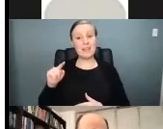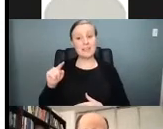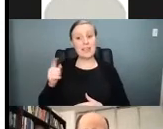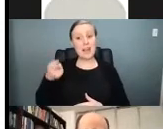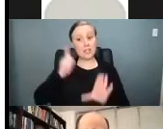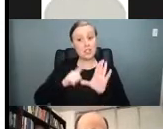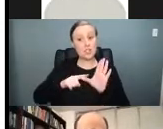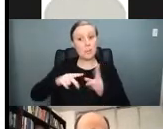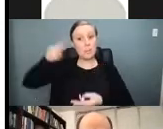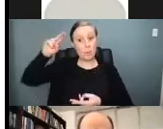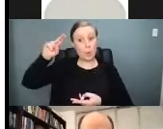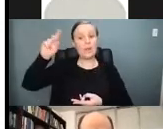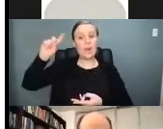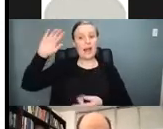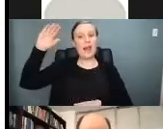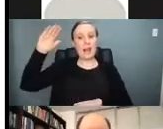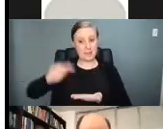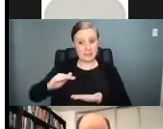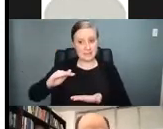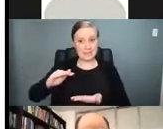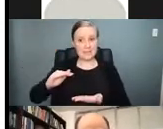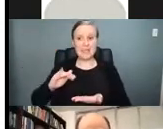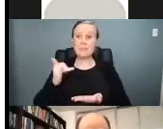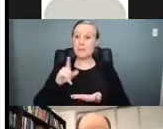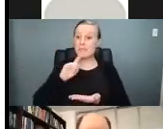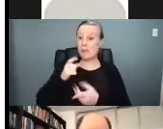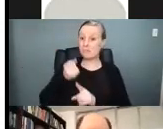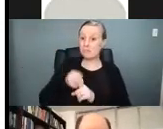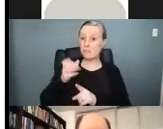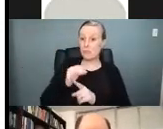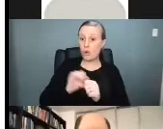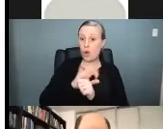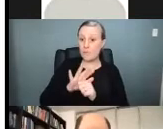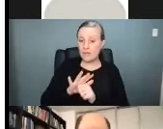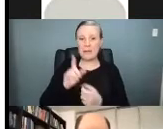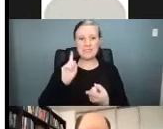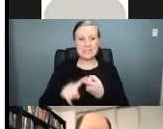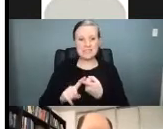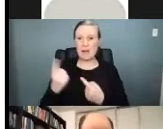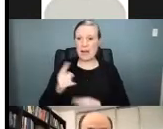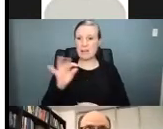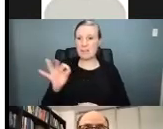COVID, but we still have a very substantial number in the overall excluded group. You'll